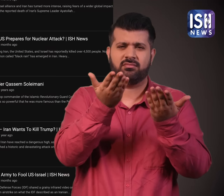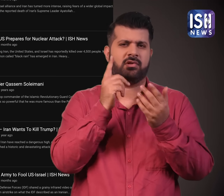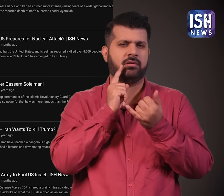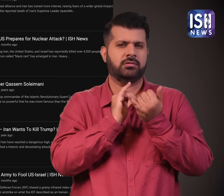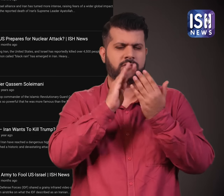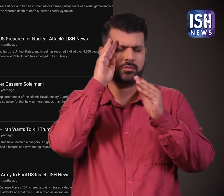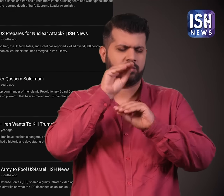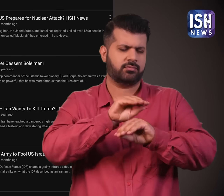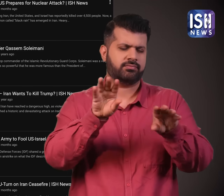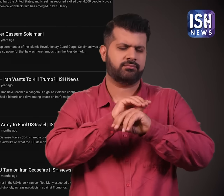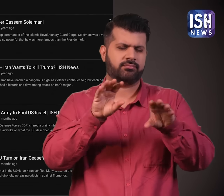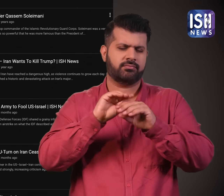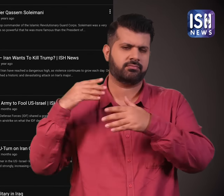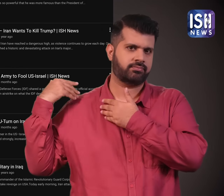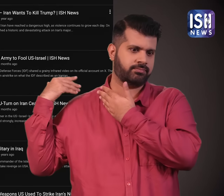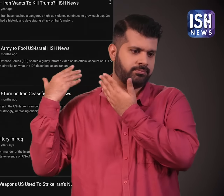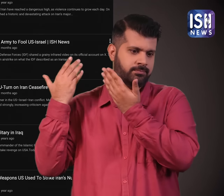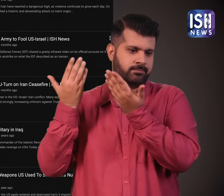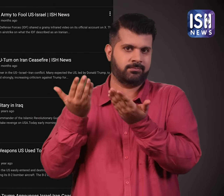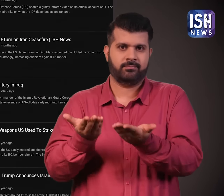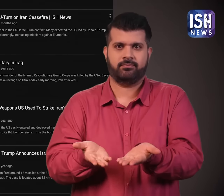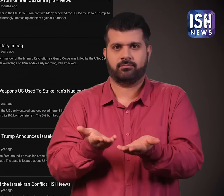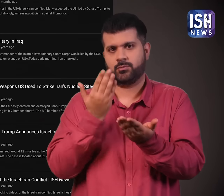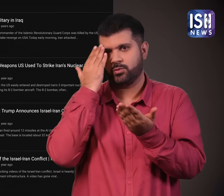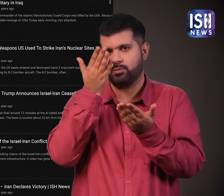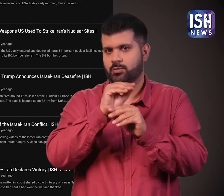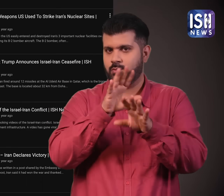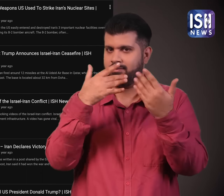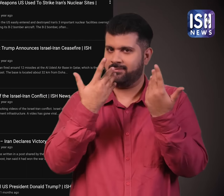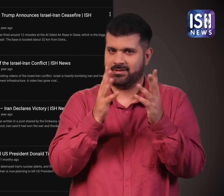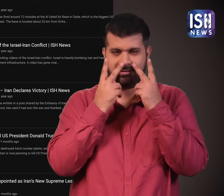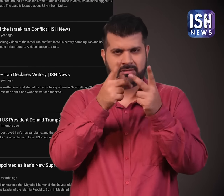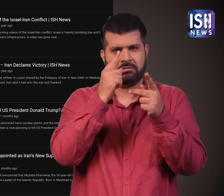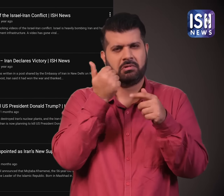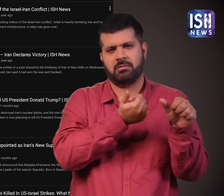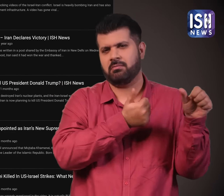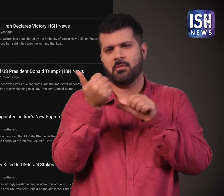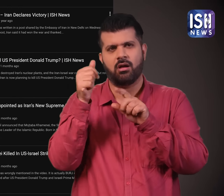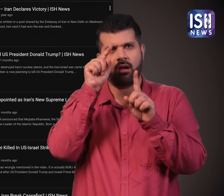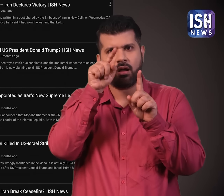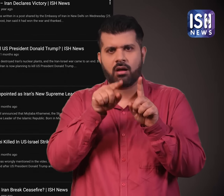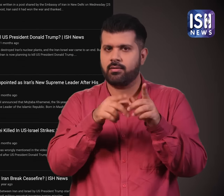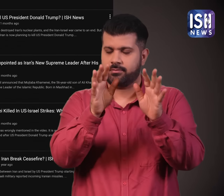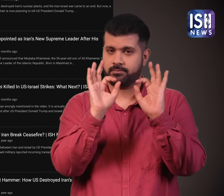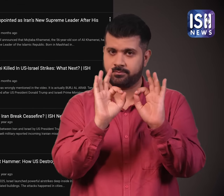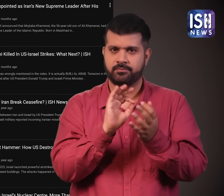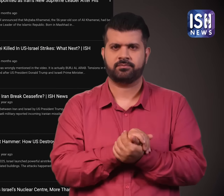ISH News has released detailed videos explaining the conflict. You can watch those.